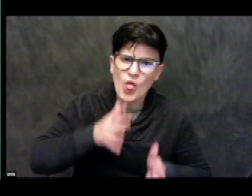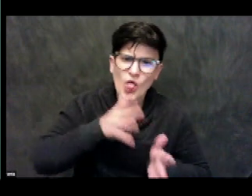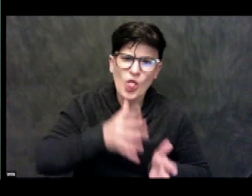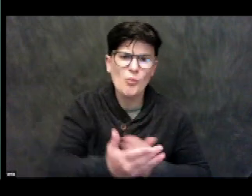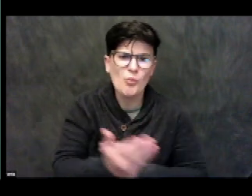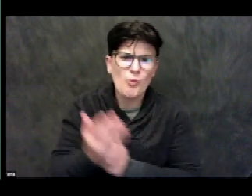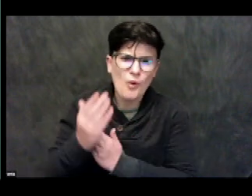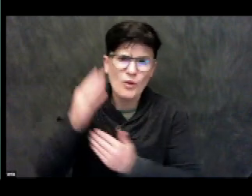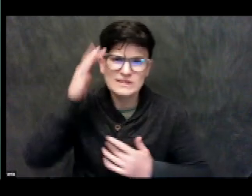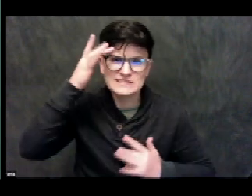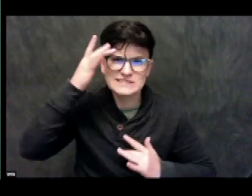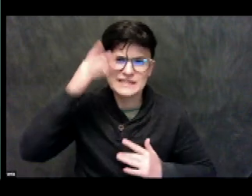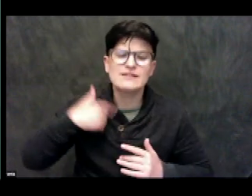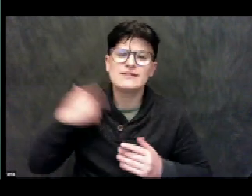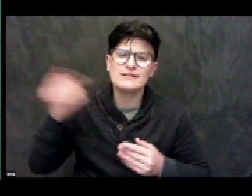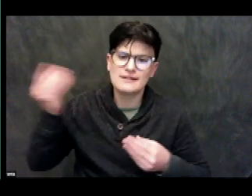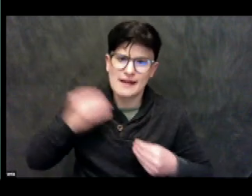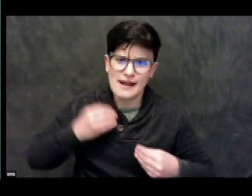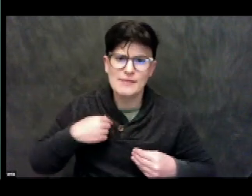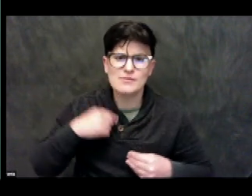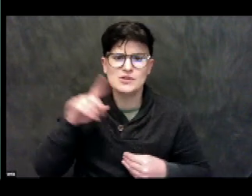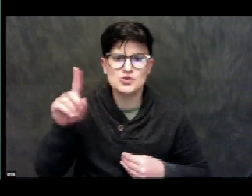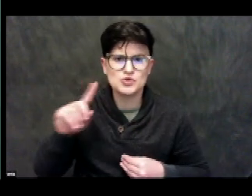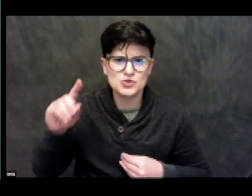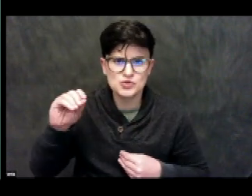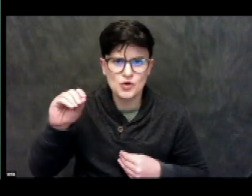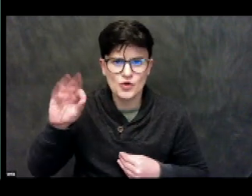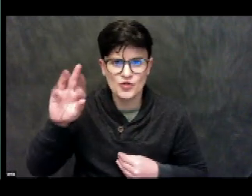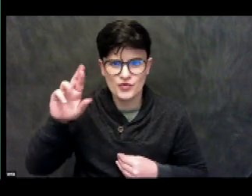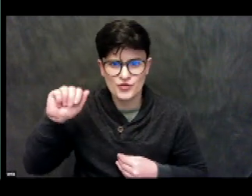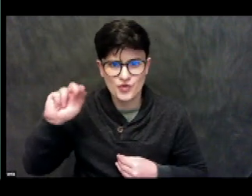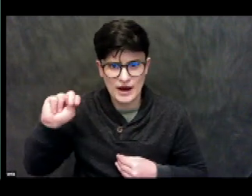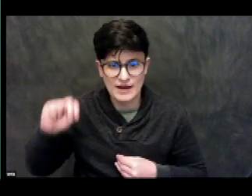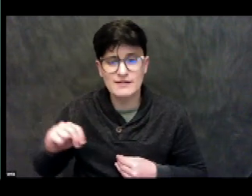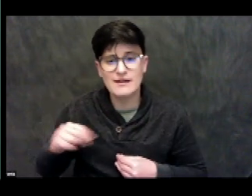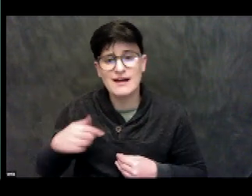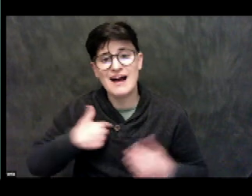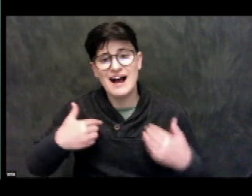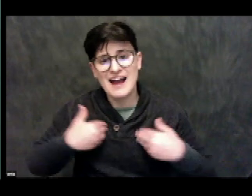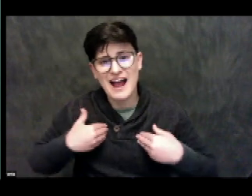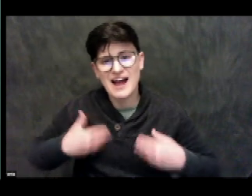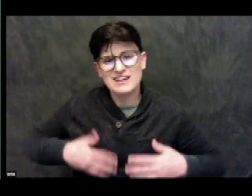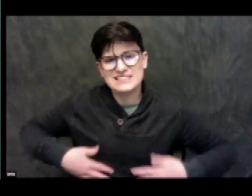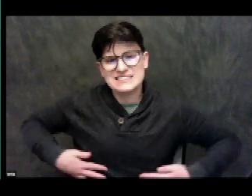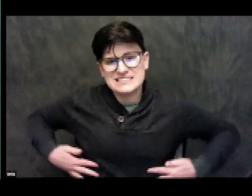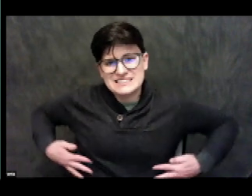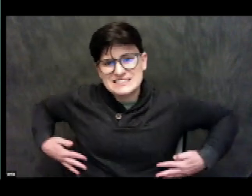I had a lot of rib pain and shoulder blade pain